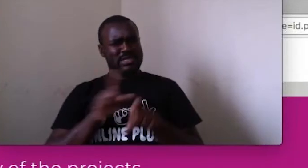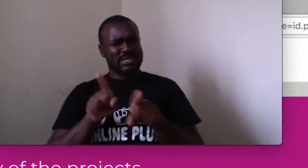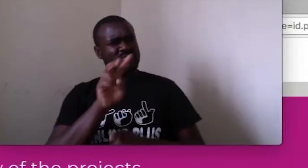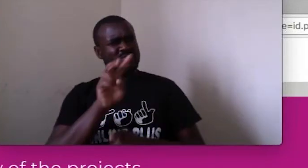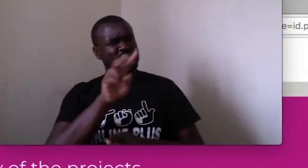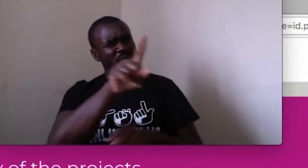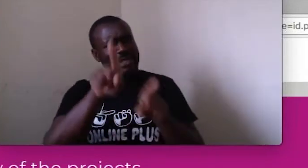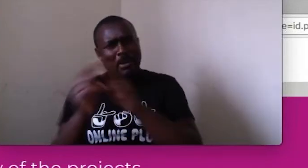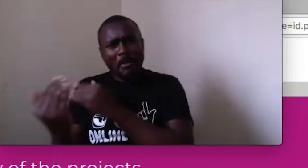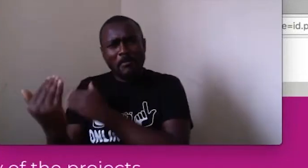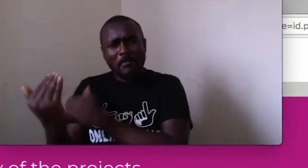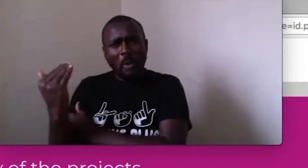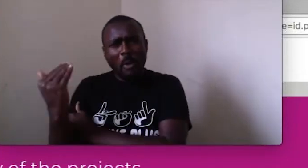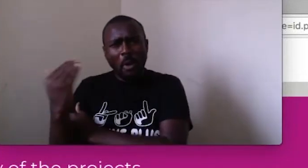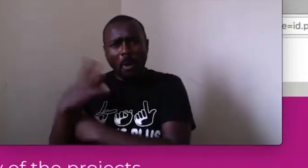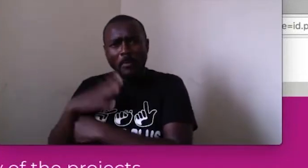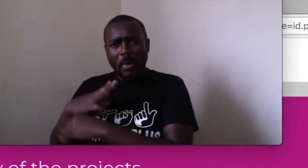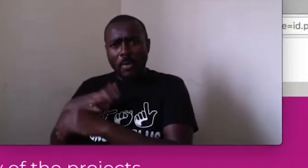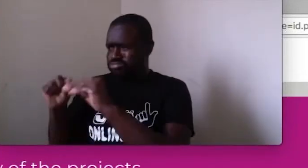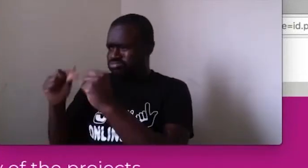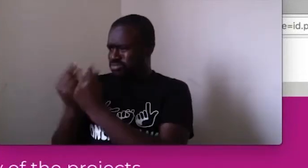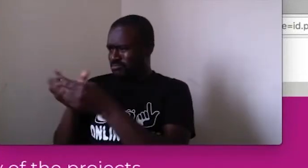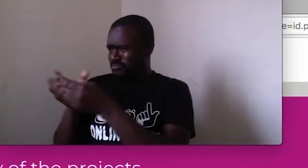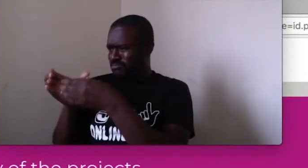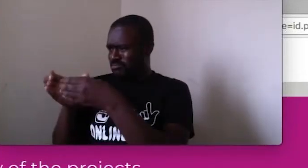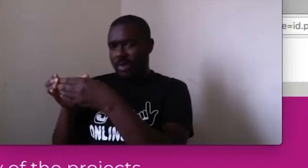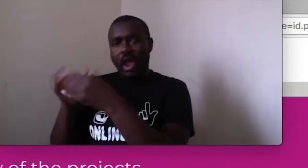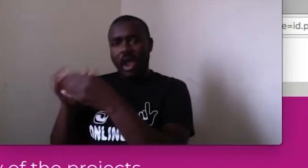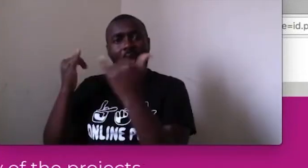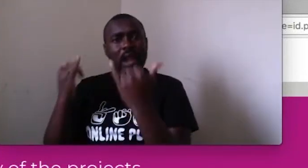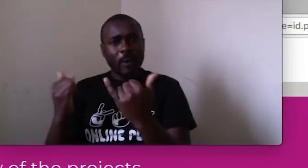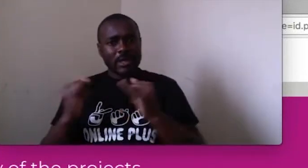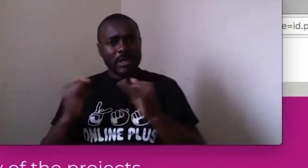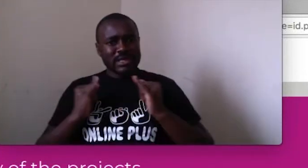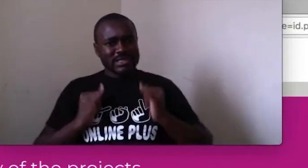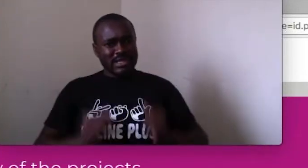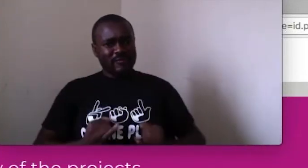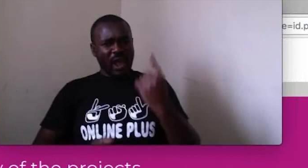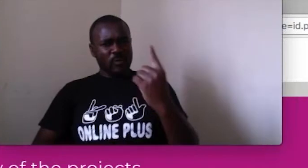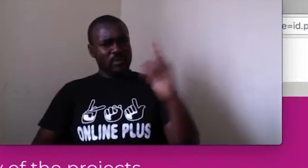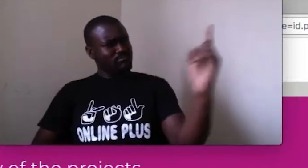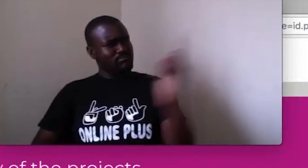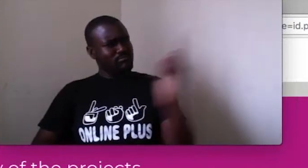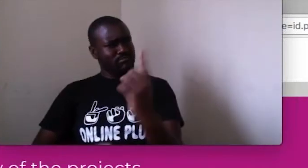during the afternoon session it was the individual interviews